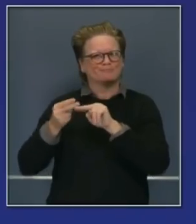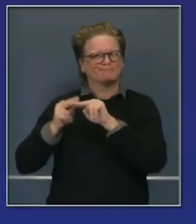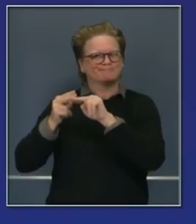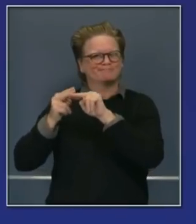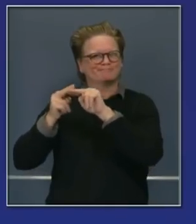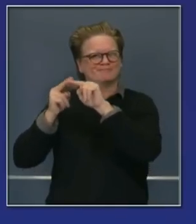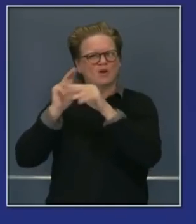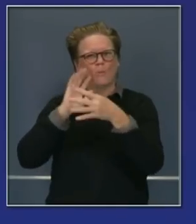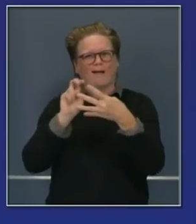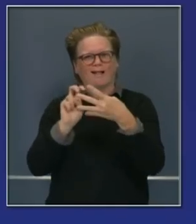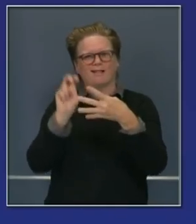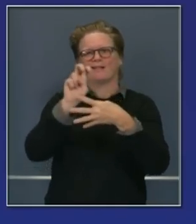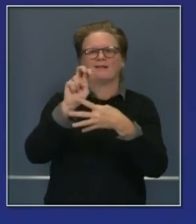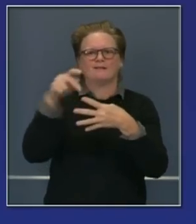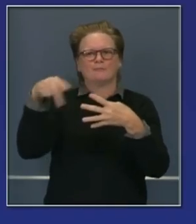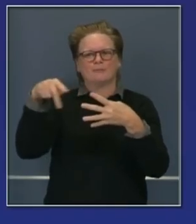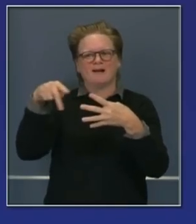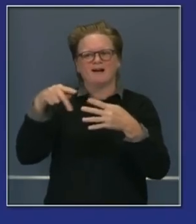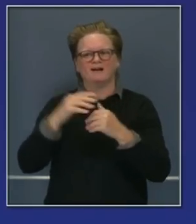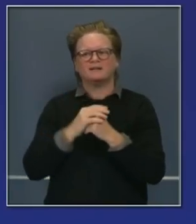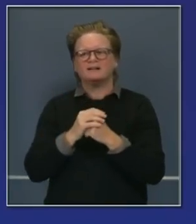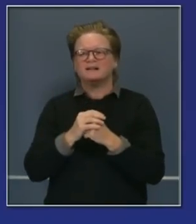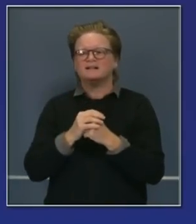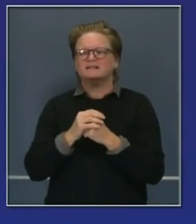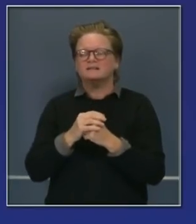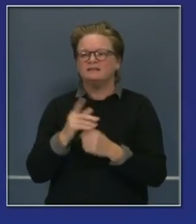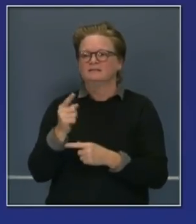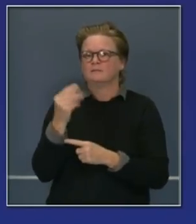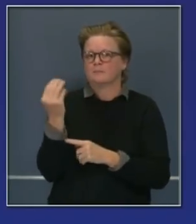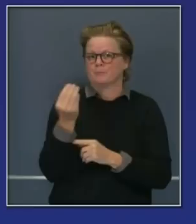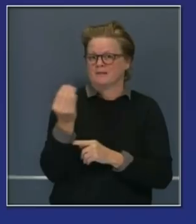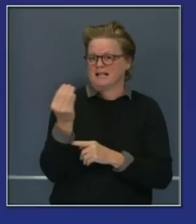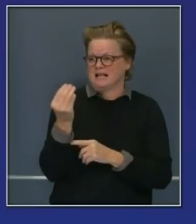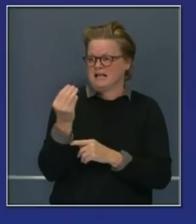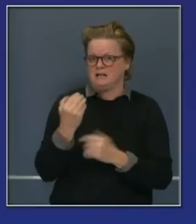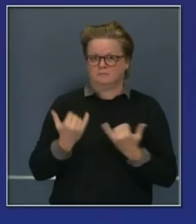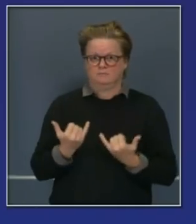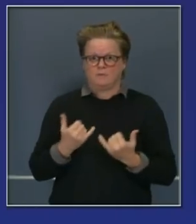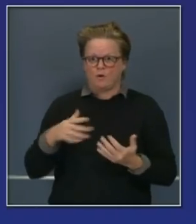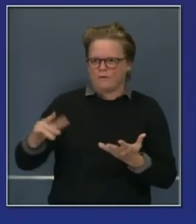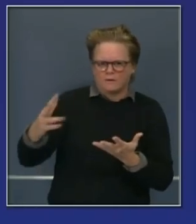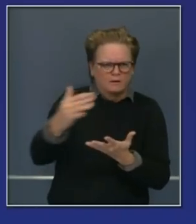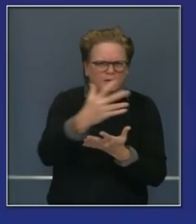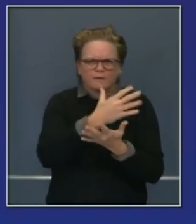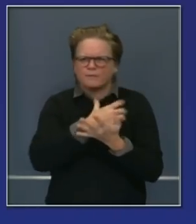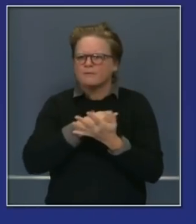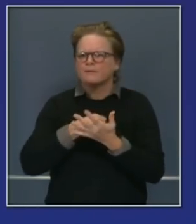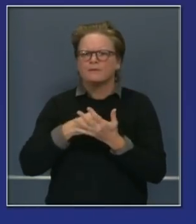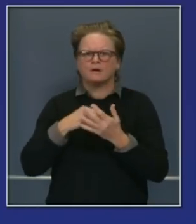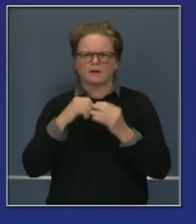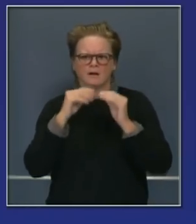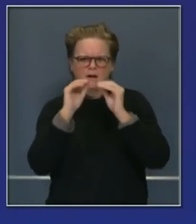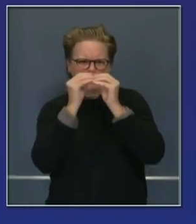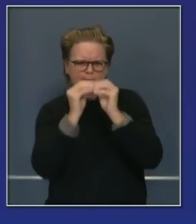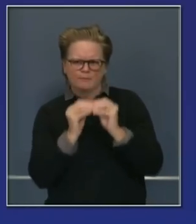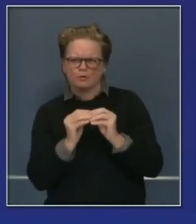RATES GROWING. I ANTICIPATE WITHOUT PREVIEWING TOO MUCH DETAIL -- ON MONDAYS, WE GET